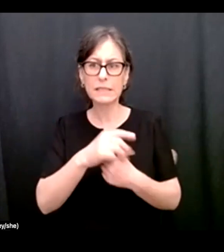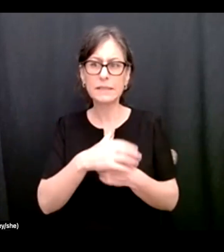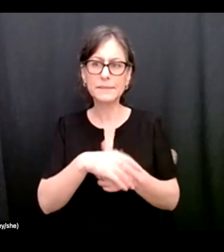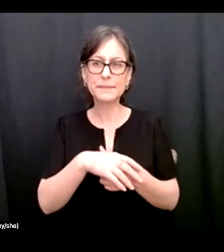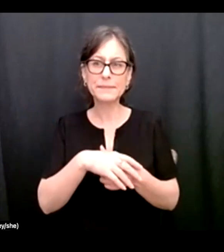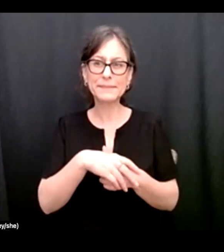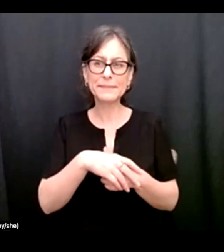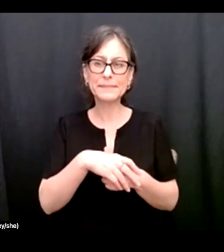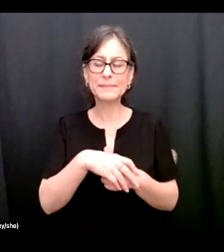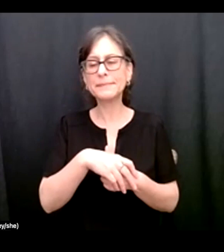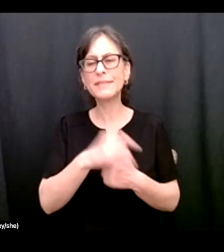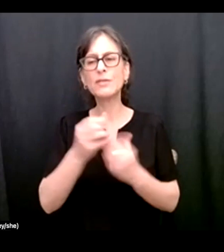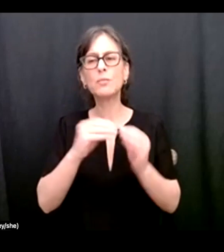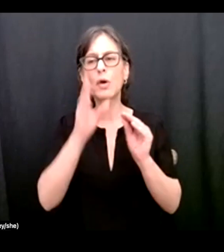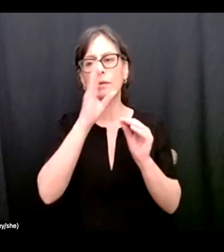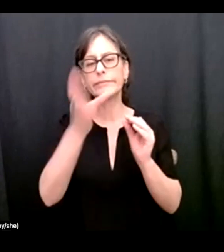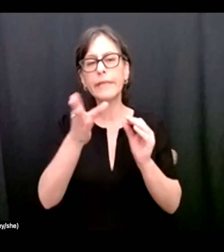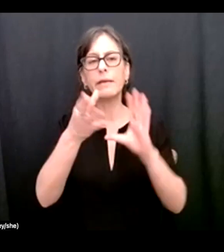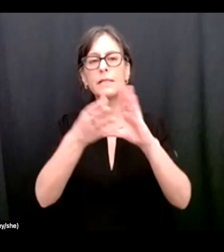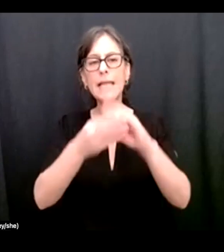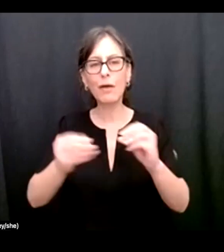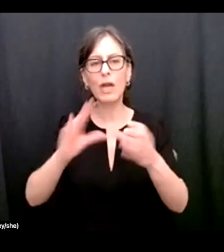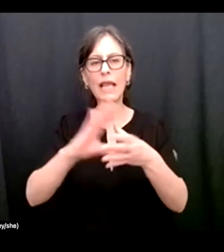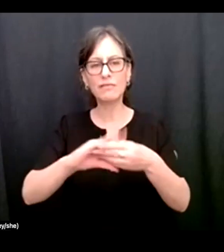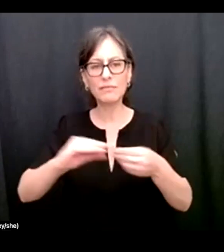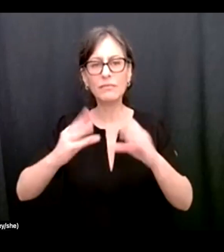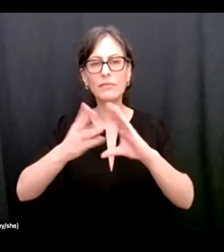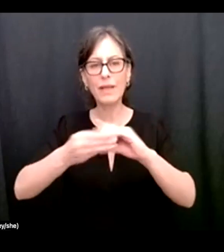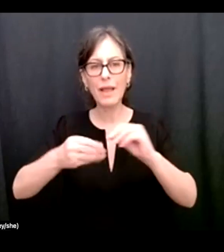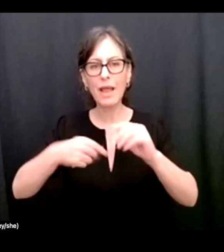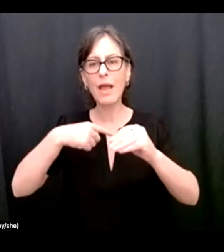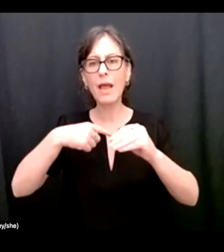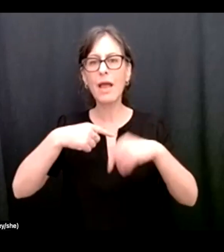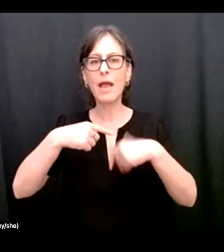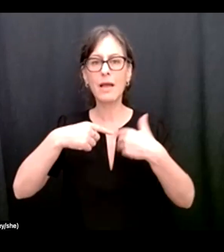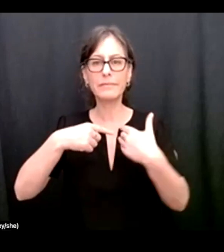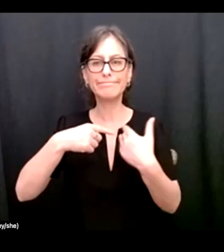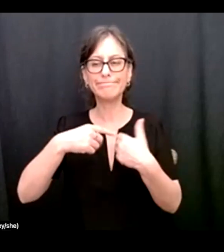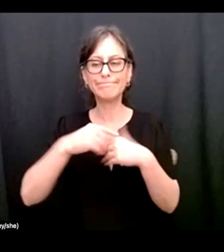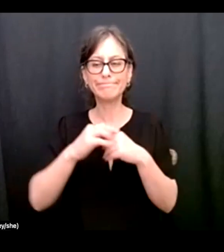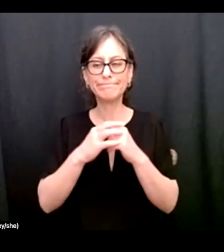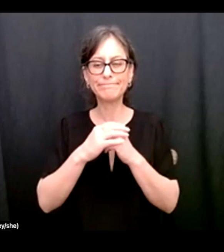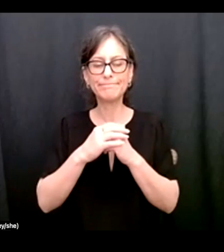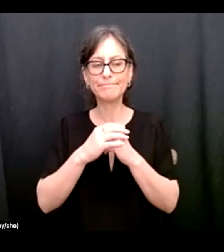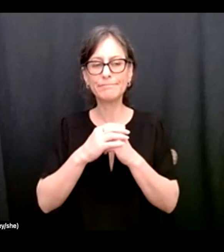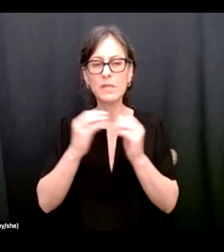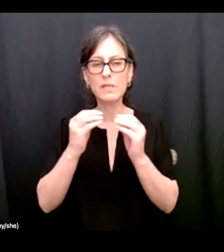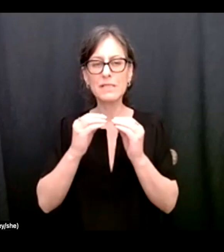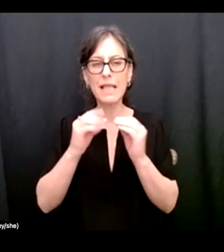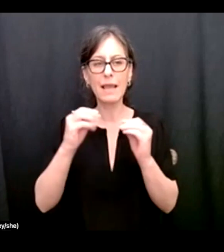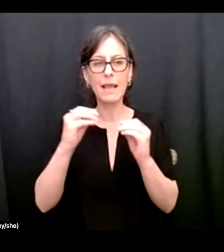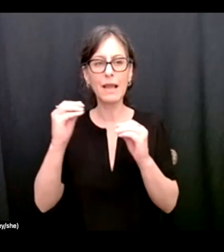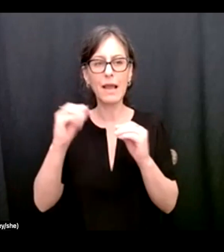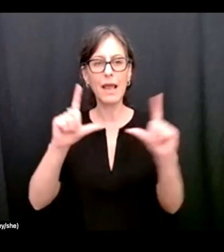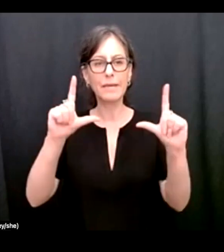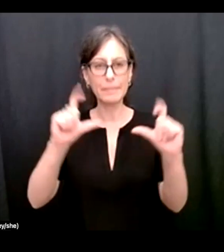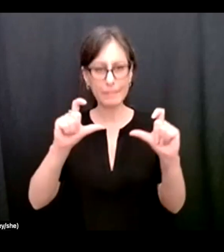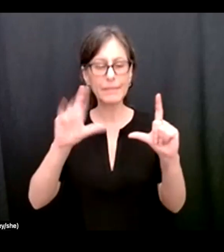kind of straightforward narrative, I guess of a snapshot of his life, but it's also grappling